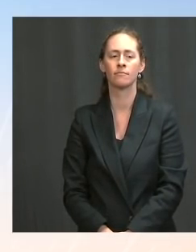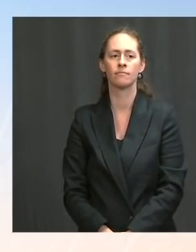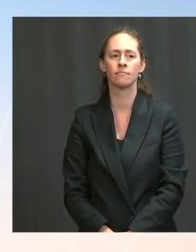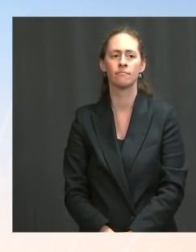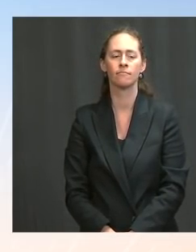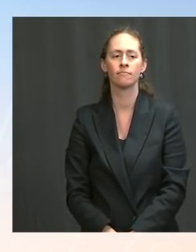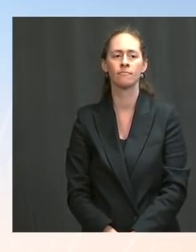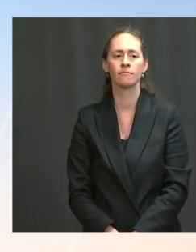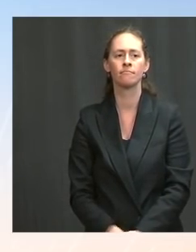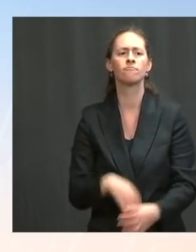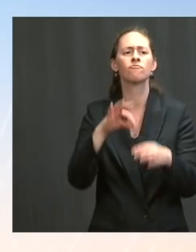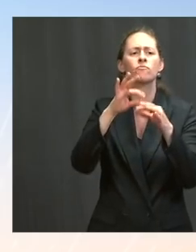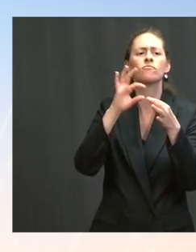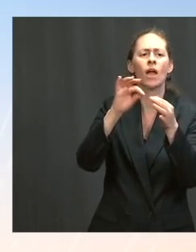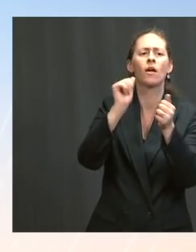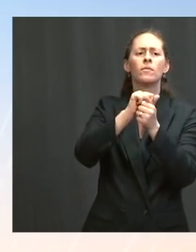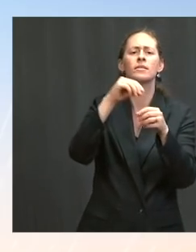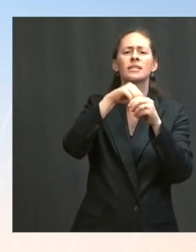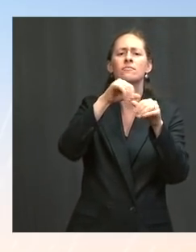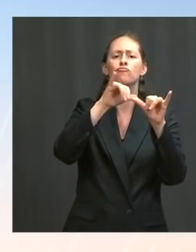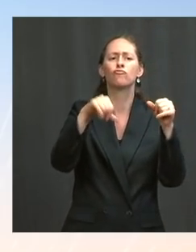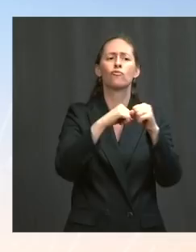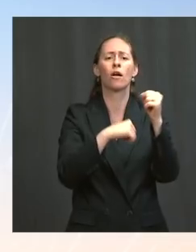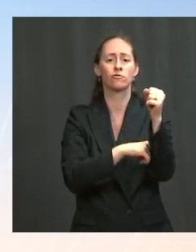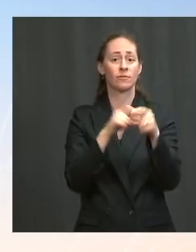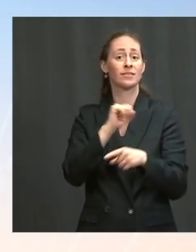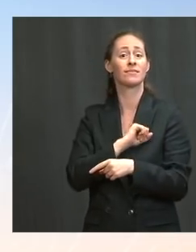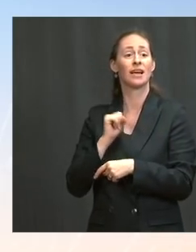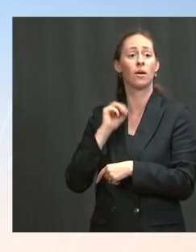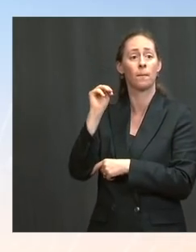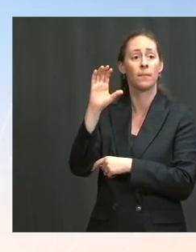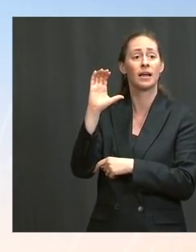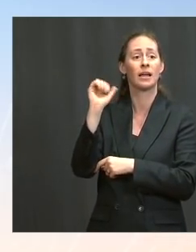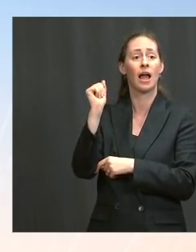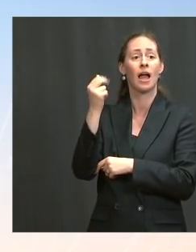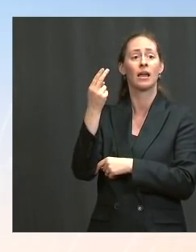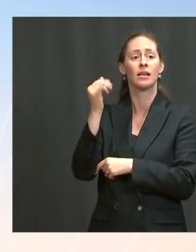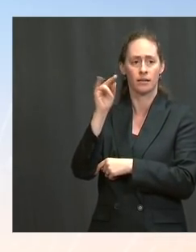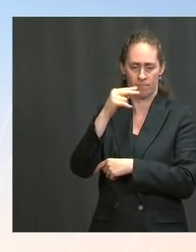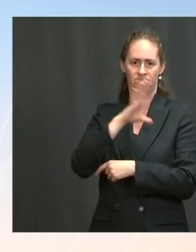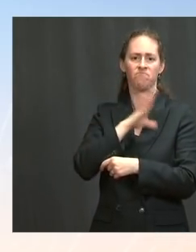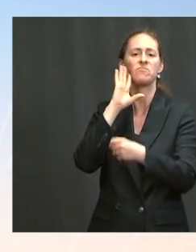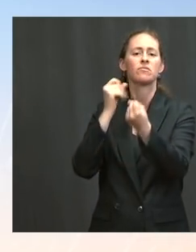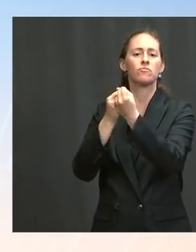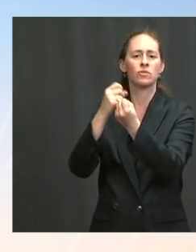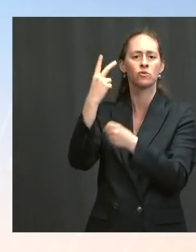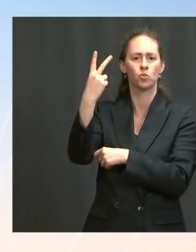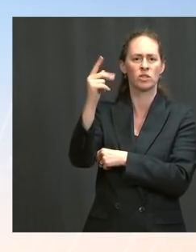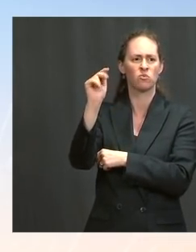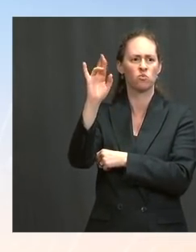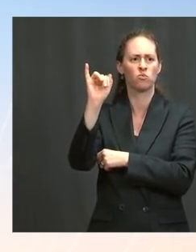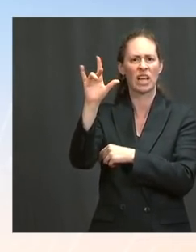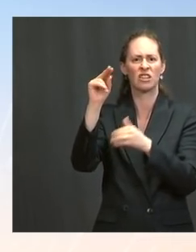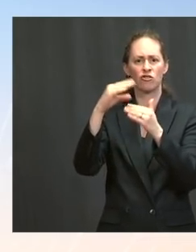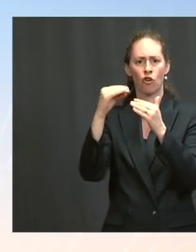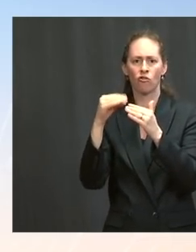yesterday that he could support $2 trillion in a broader reconciliation bill. Does the President consider that to be